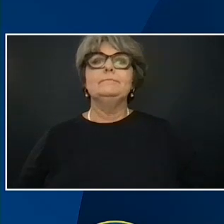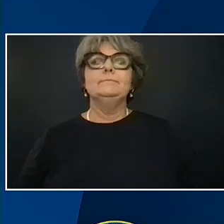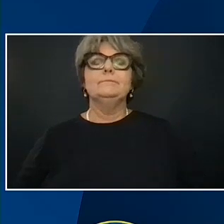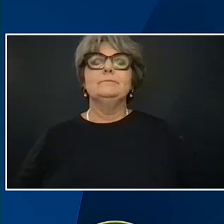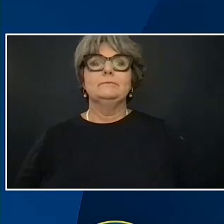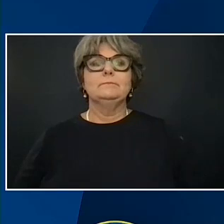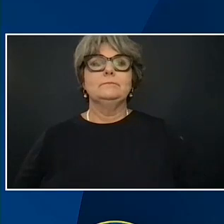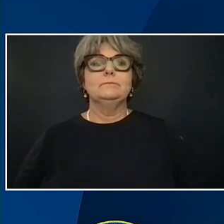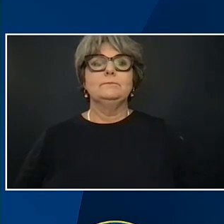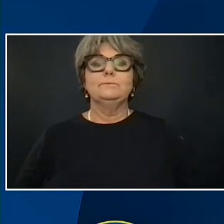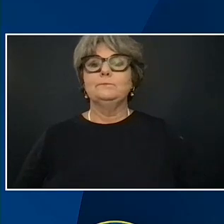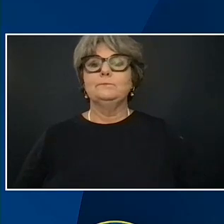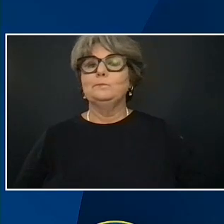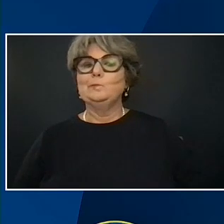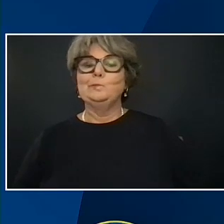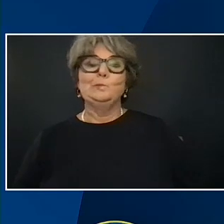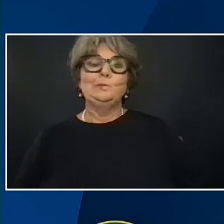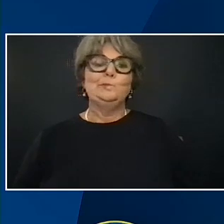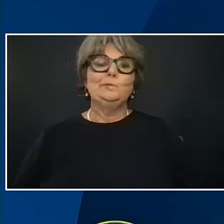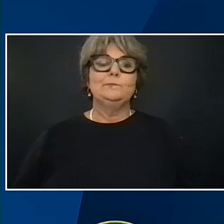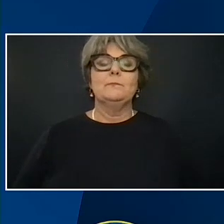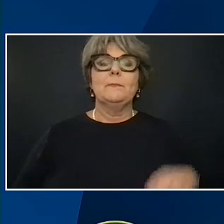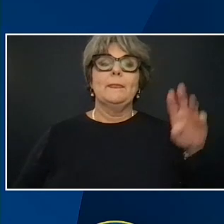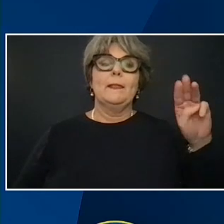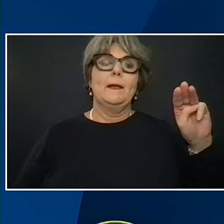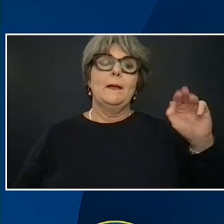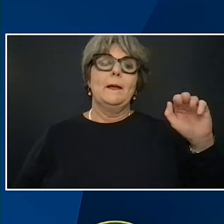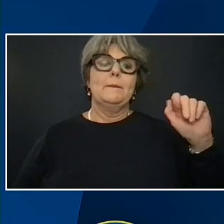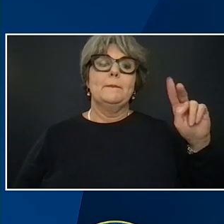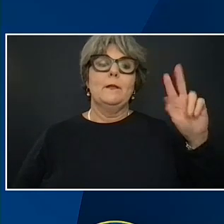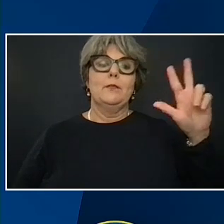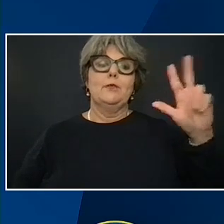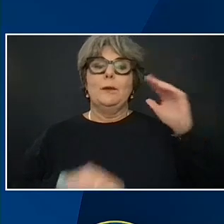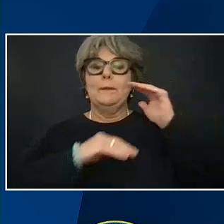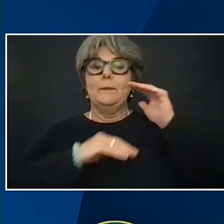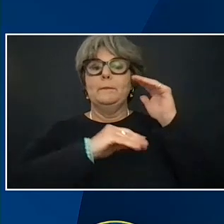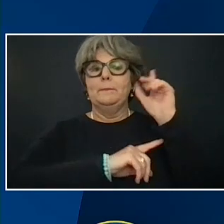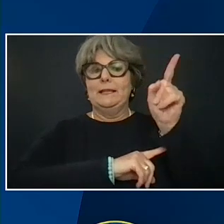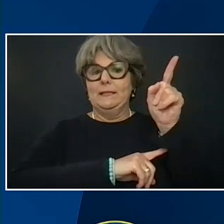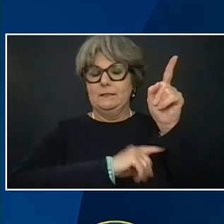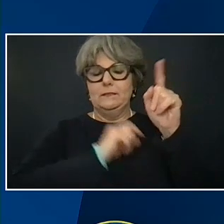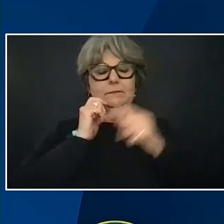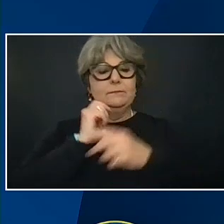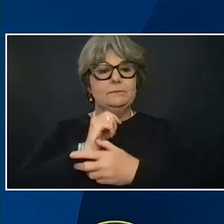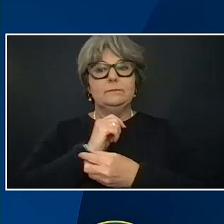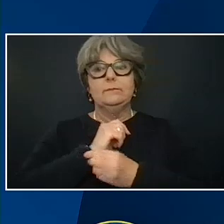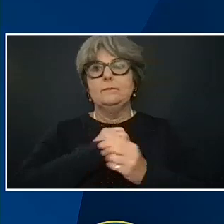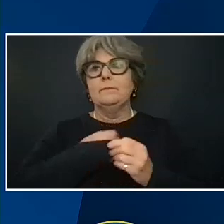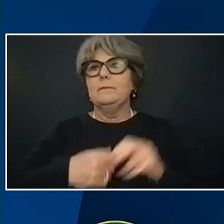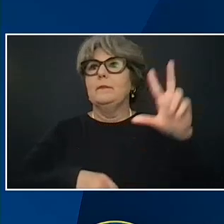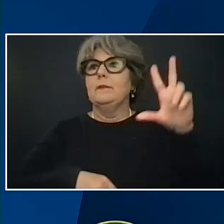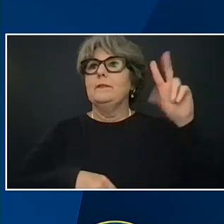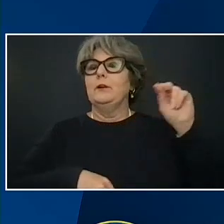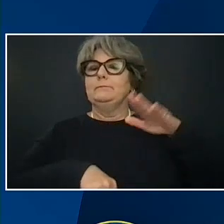Hi. You will have three minutes to address the committee with a 30-second notice of your time about to expire.